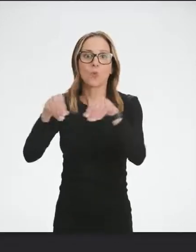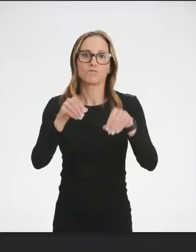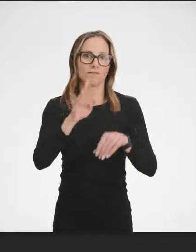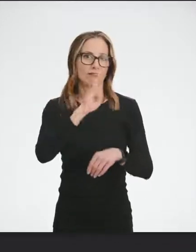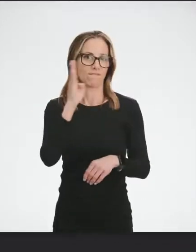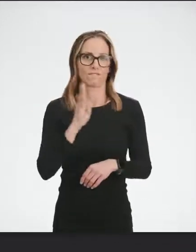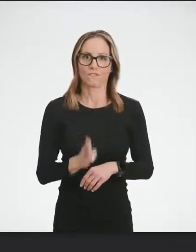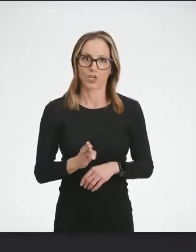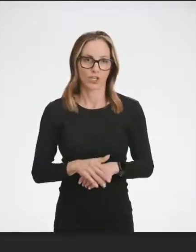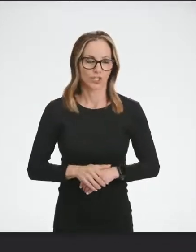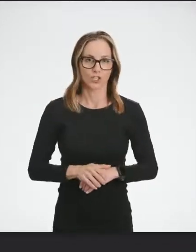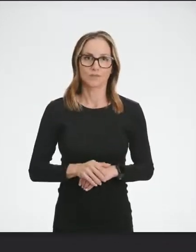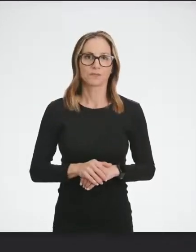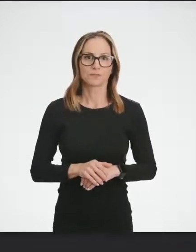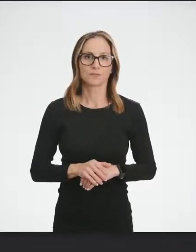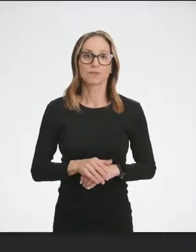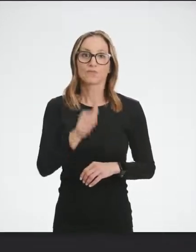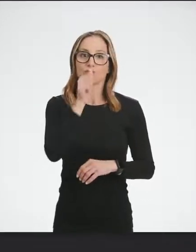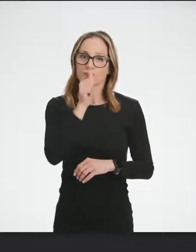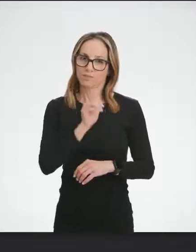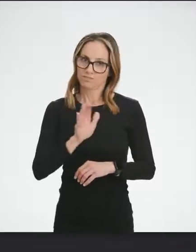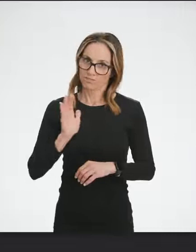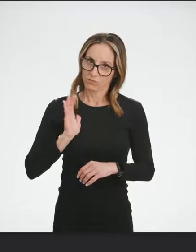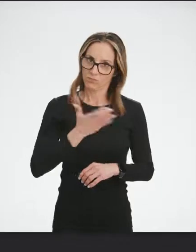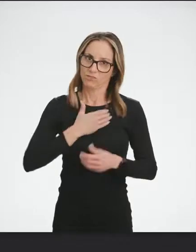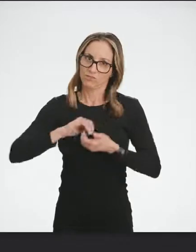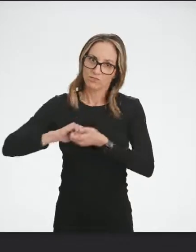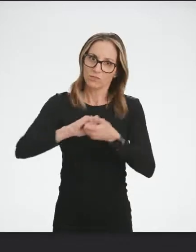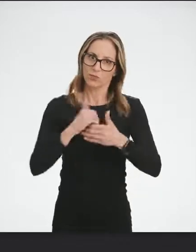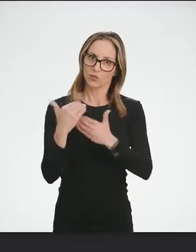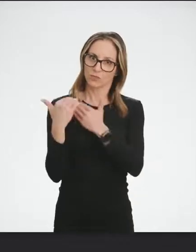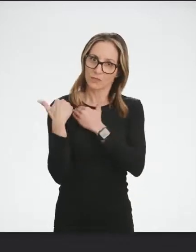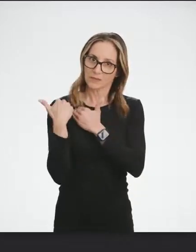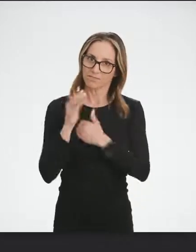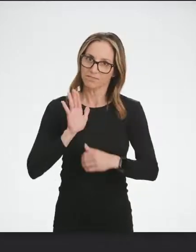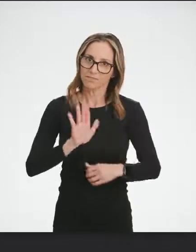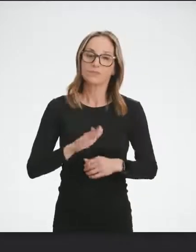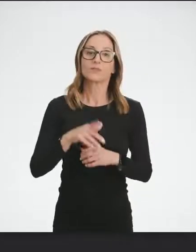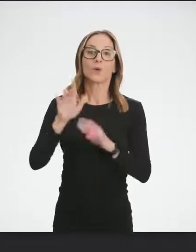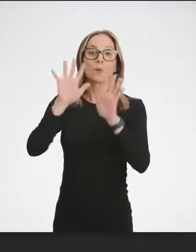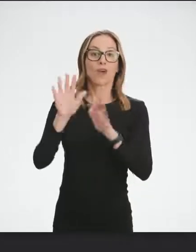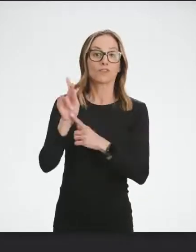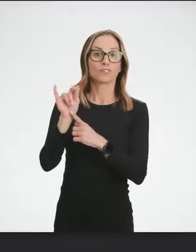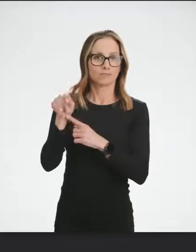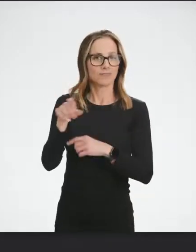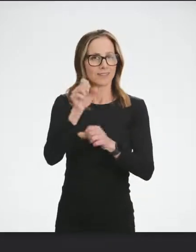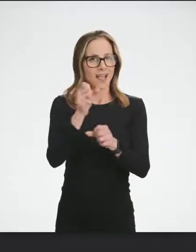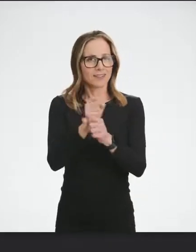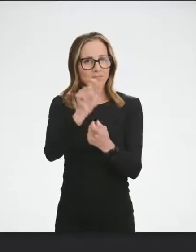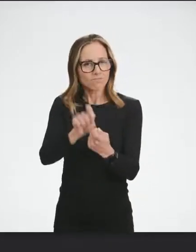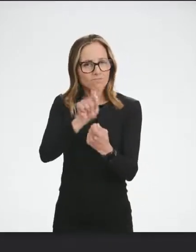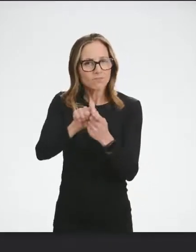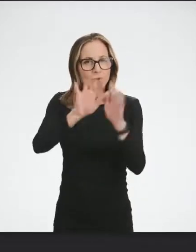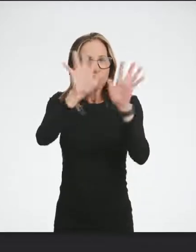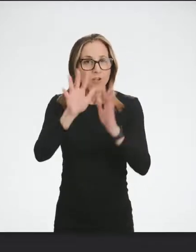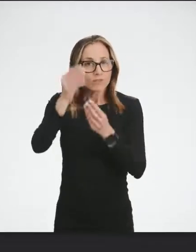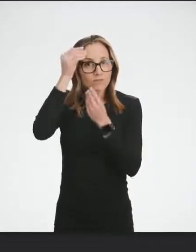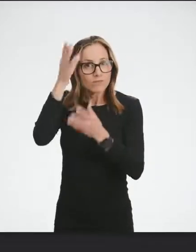Privacy is a shared responsibility, and through WeatherKit, you can get accurate weather data while protecting user privacy.